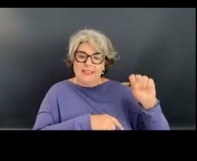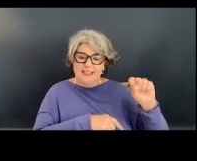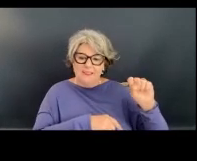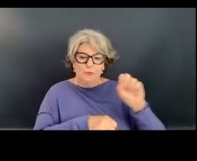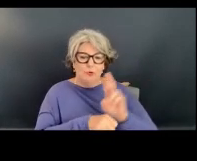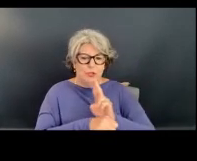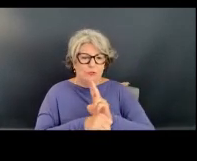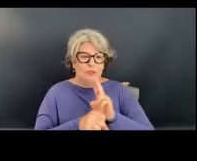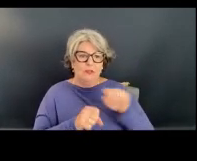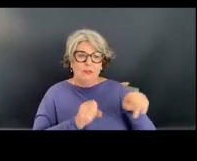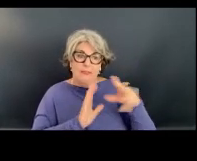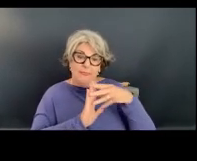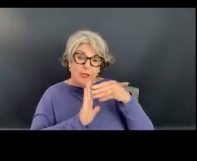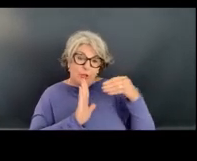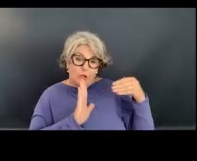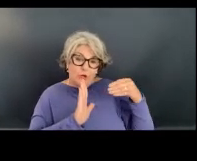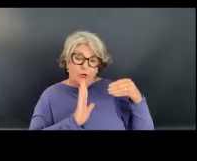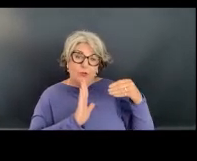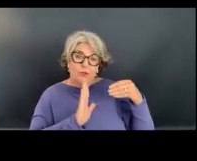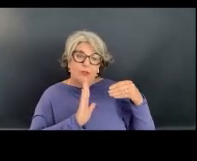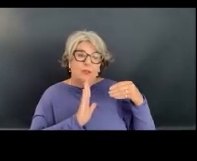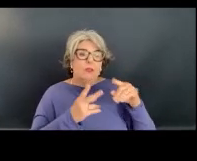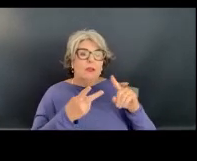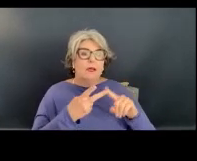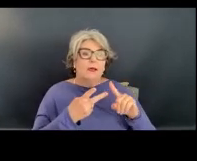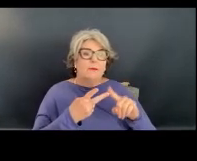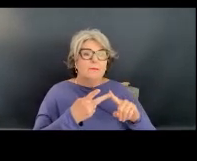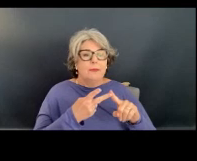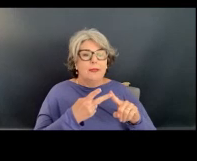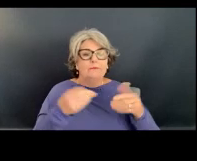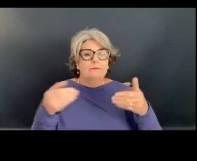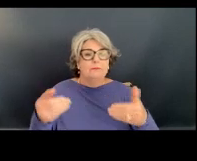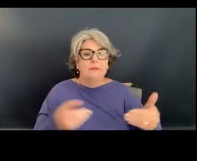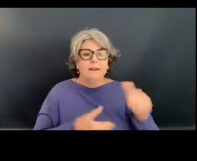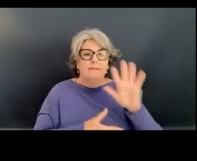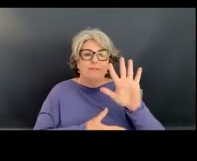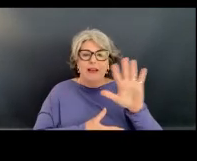Students learn about inquiry based teaching using a 5 E approach to lesson design.